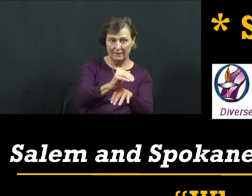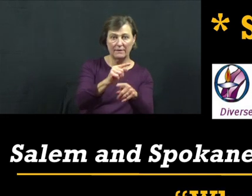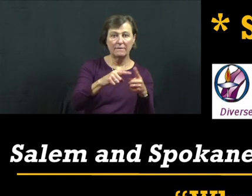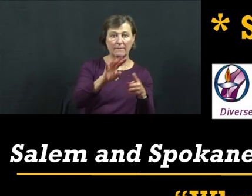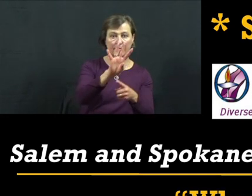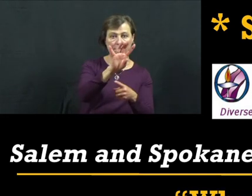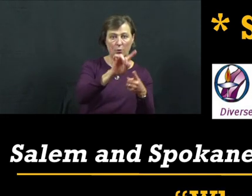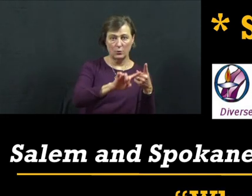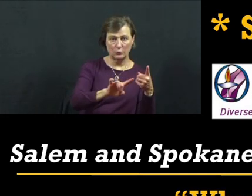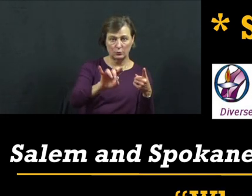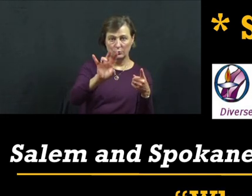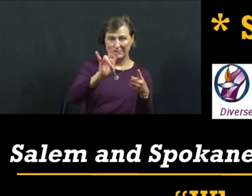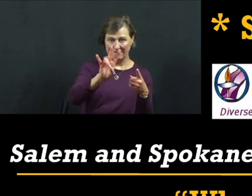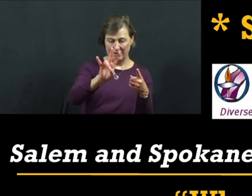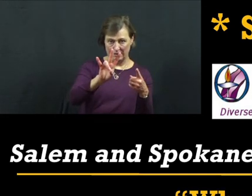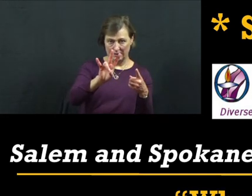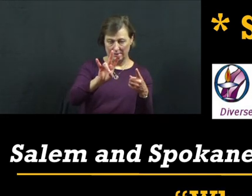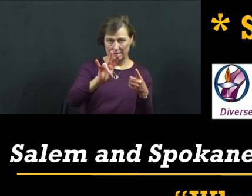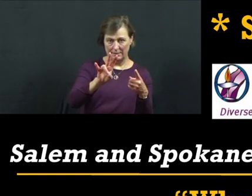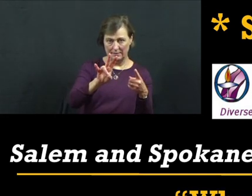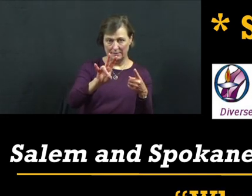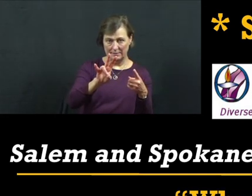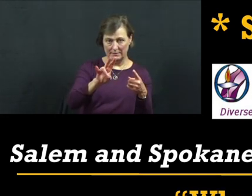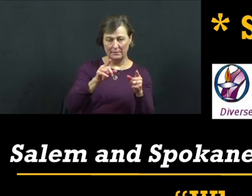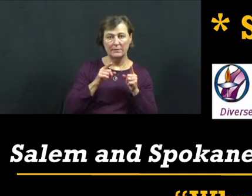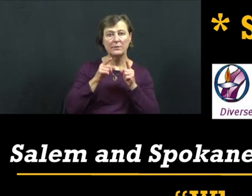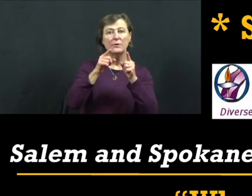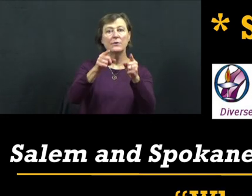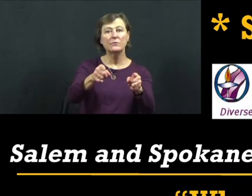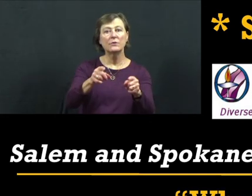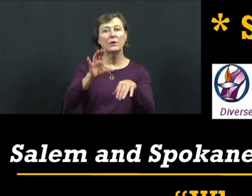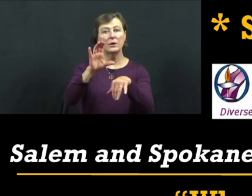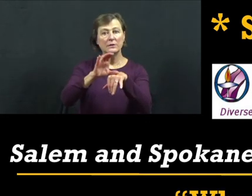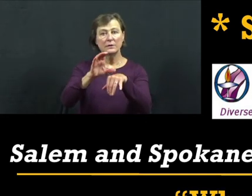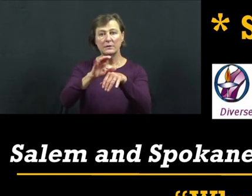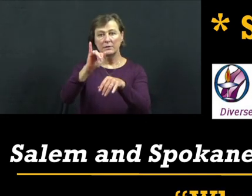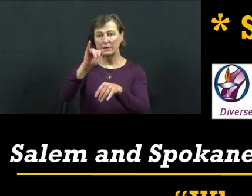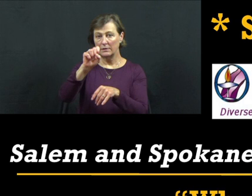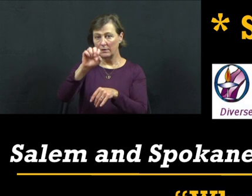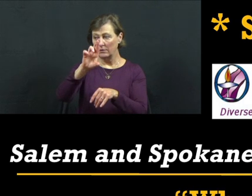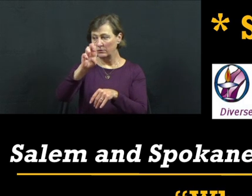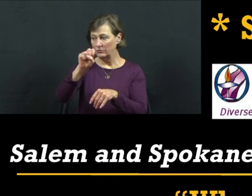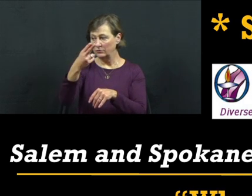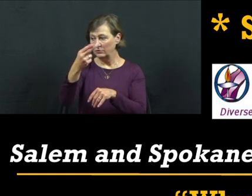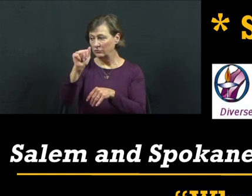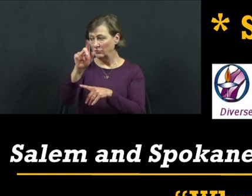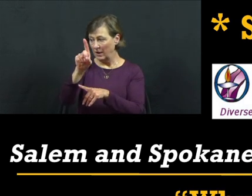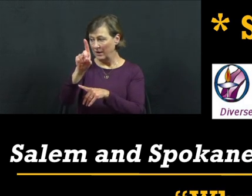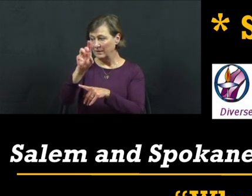from 4 pm until 7. During our service, Irshad will answer our questions about